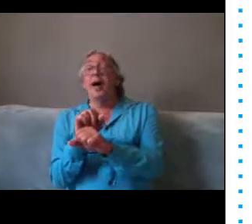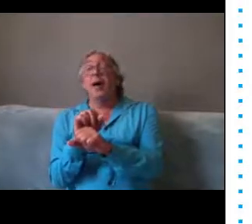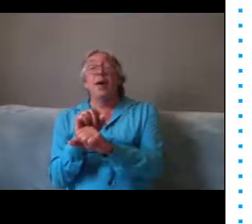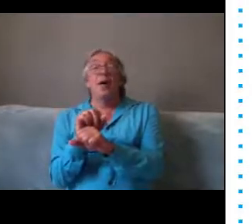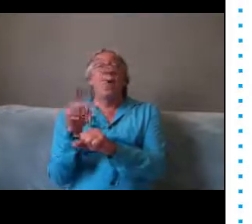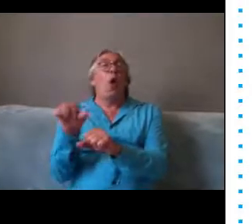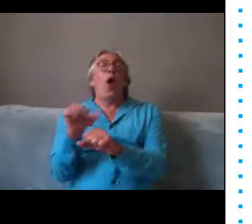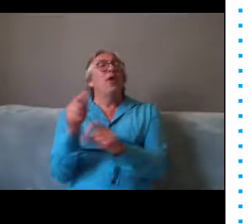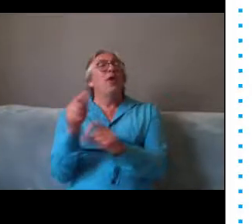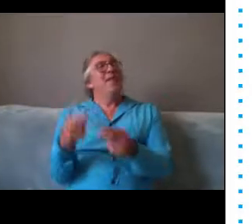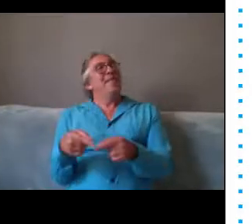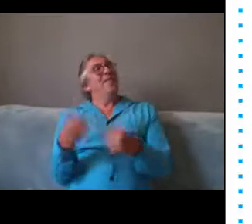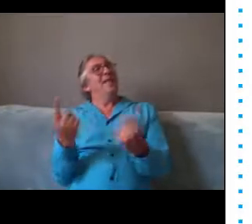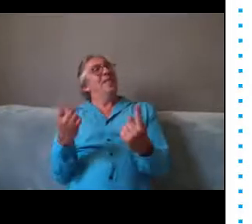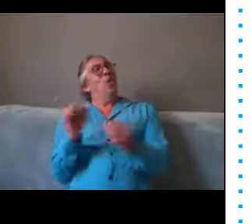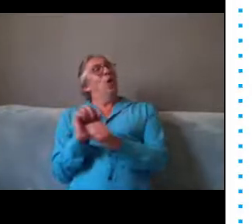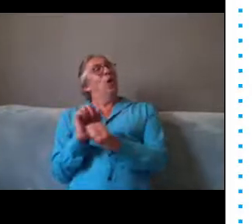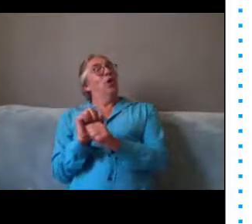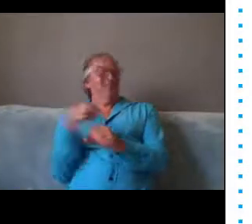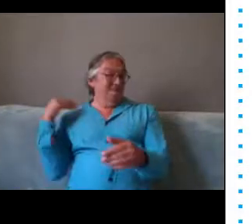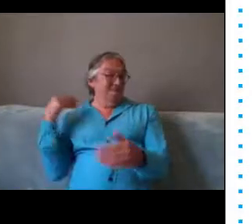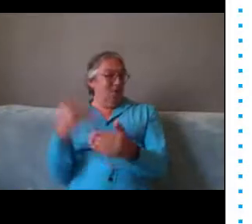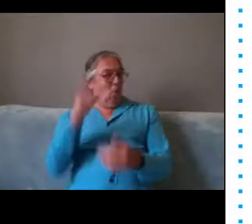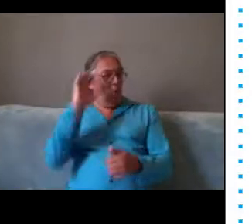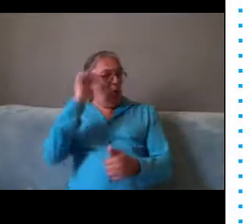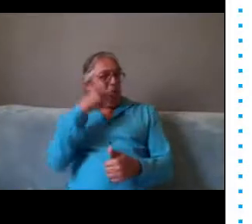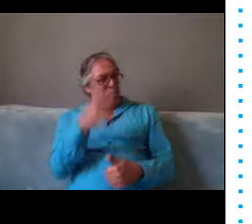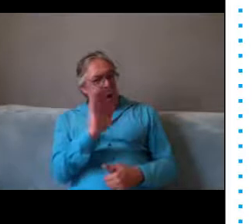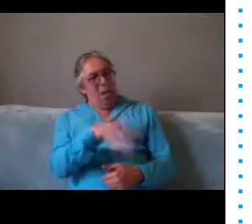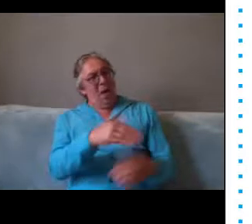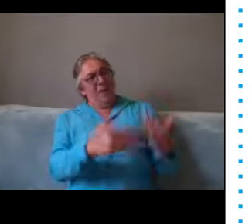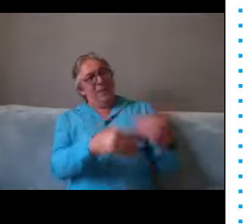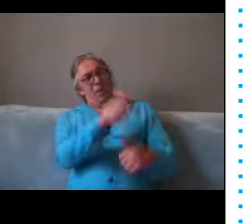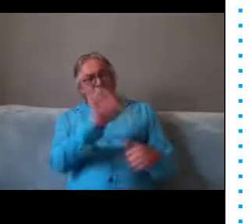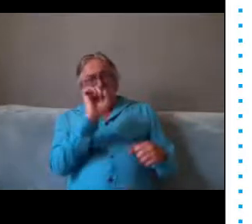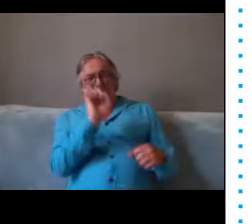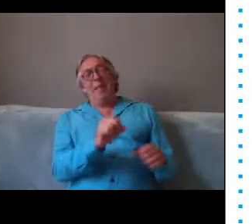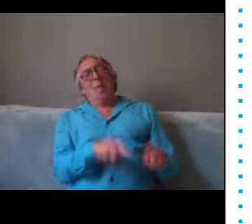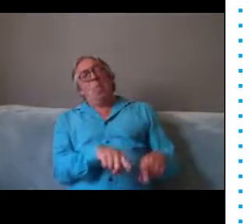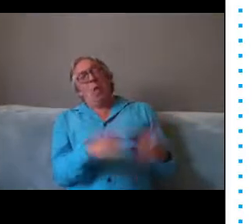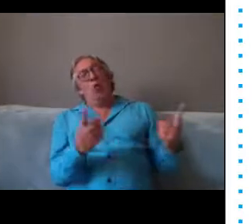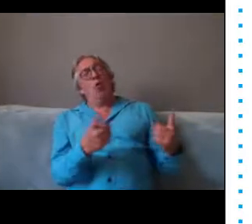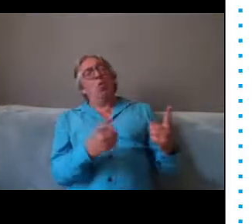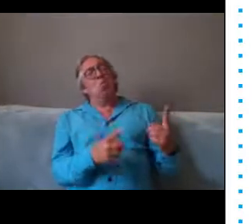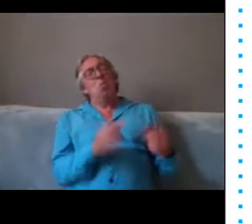When preparing for my own year abroad I was told I need to speak with my lecturers and faculty members